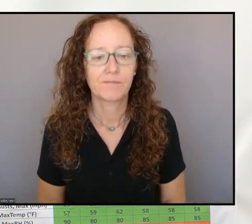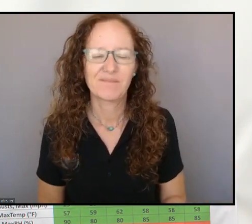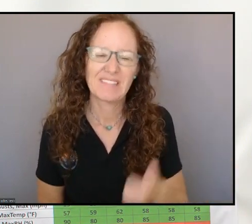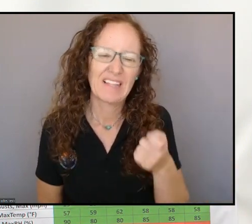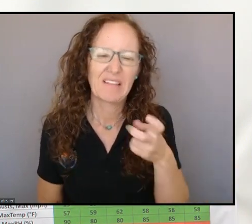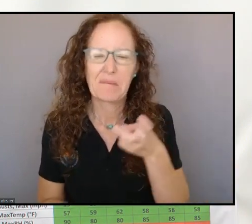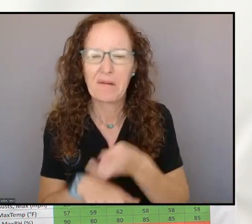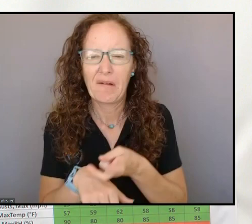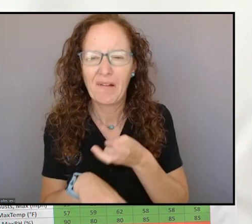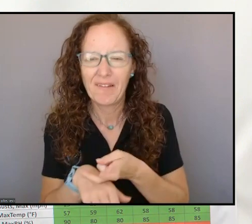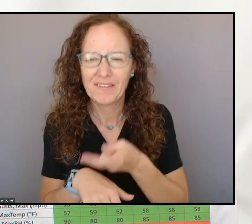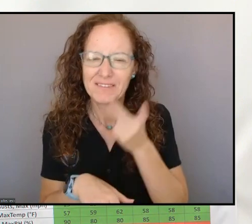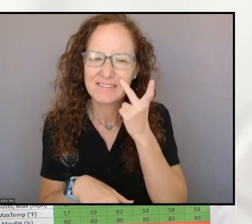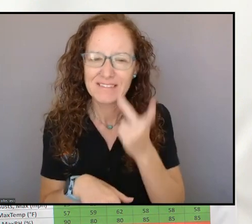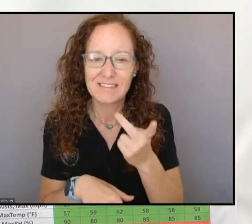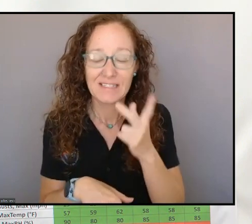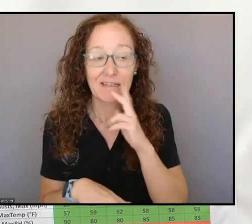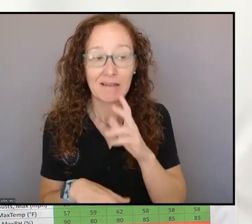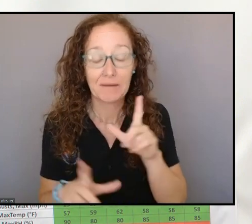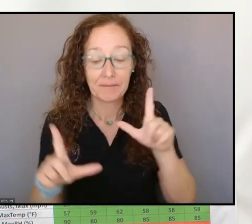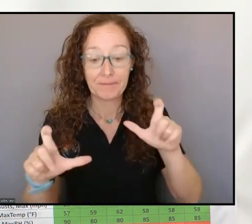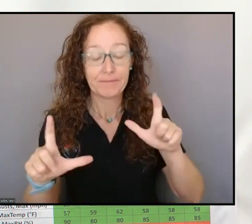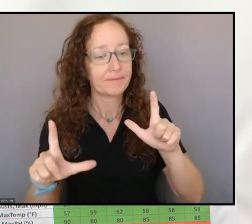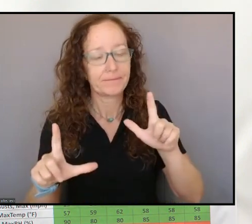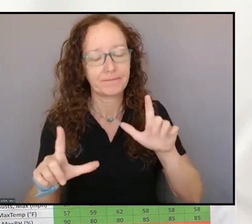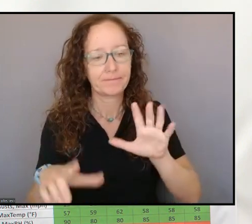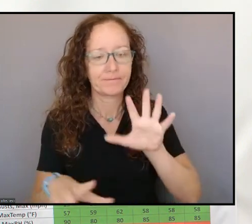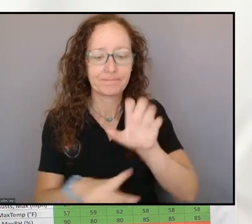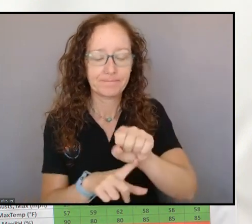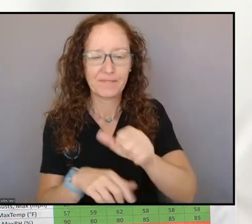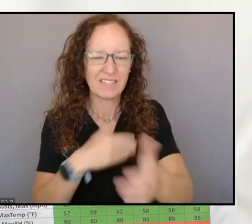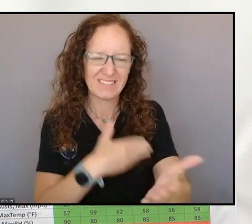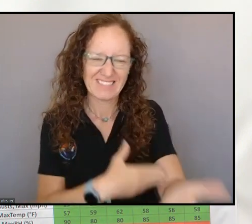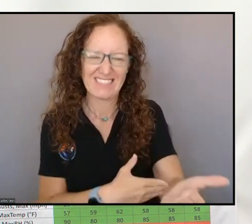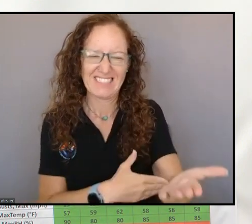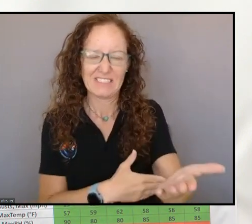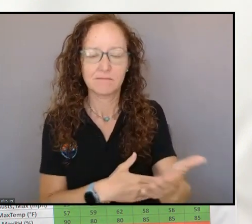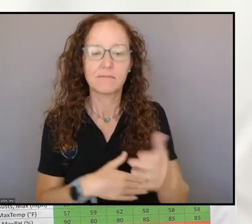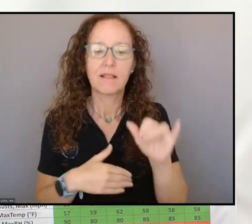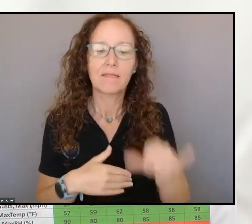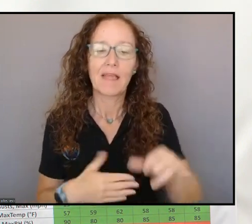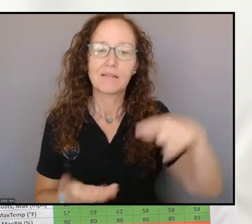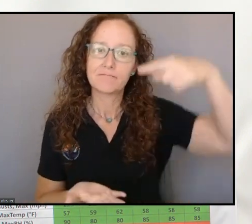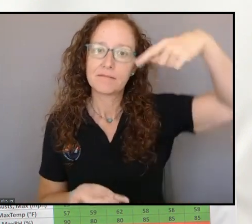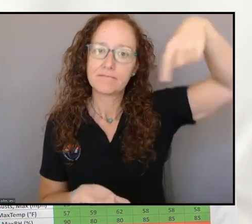pretty early this morning, but essentially we're looking at that visible satellite imagery. So just a snapshot from